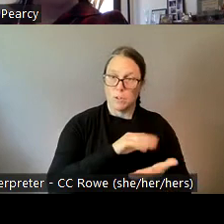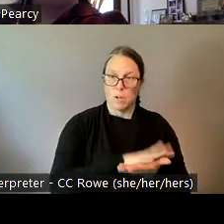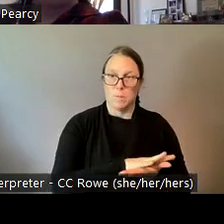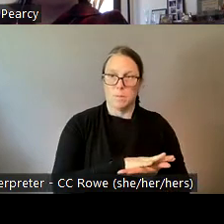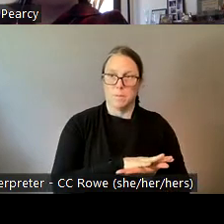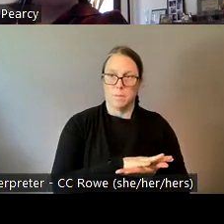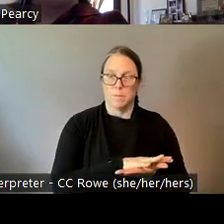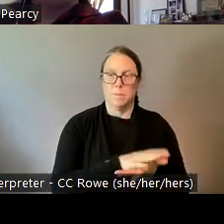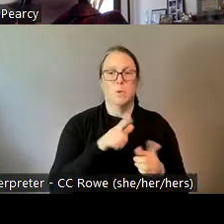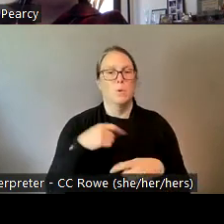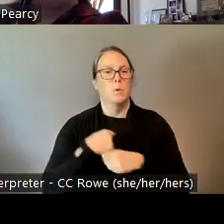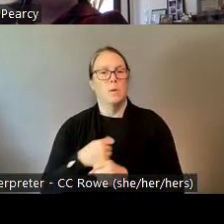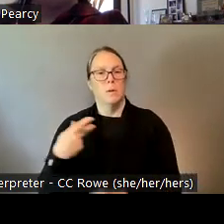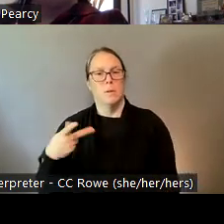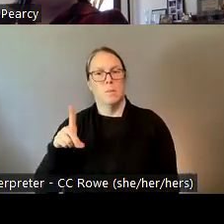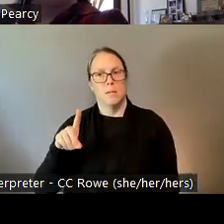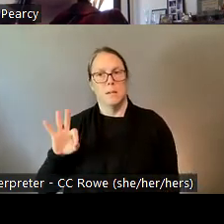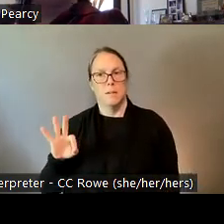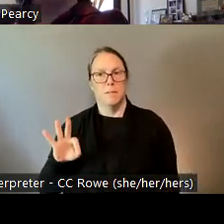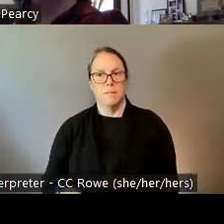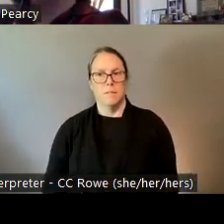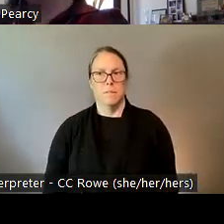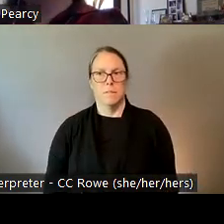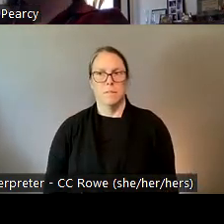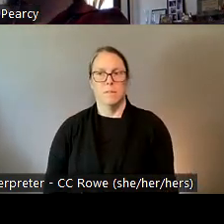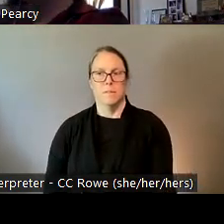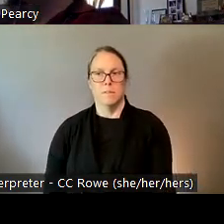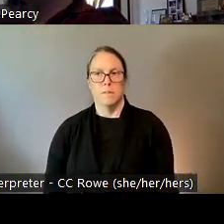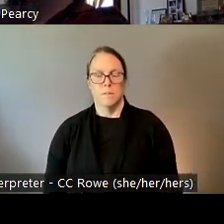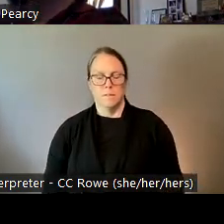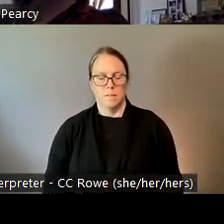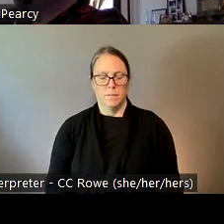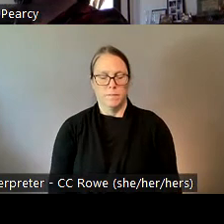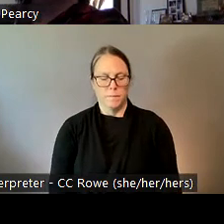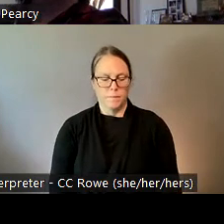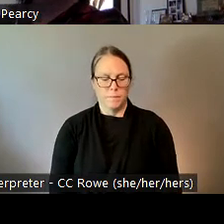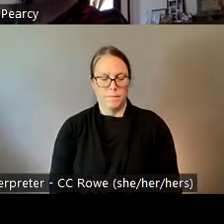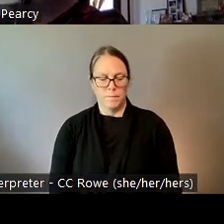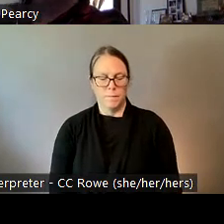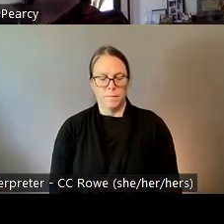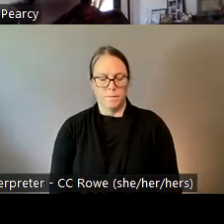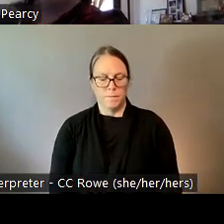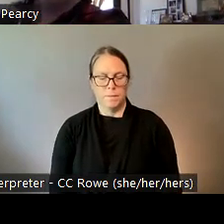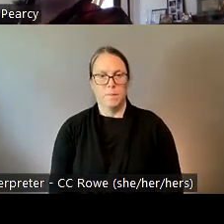to make a PDF. So if you use a Word document that you already know is accessible,